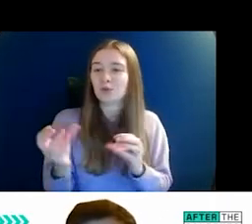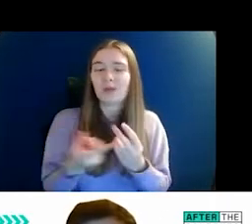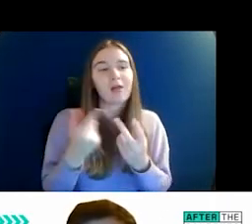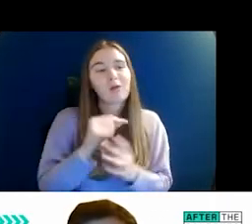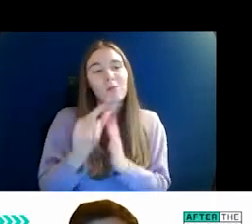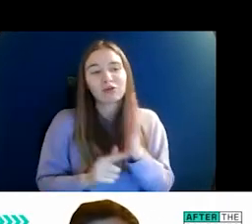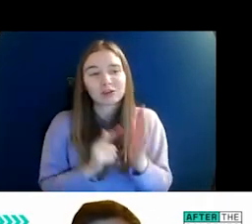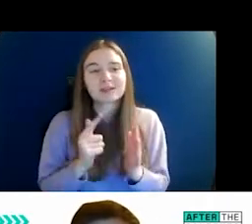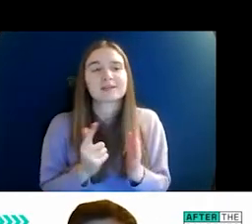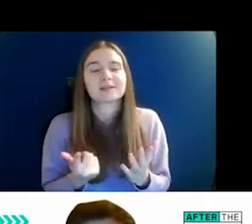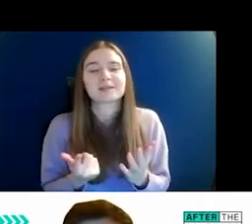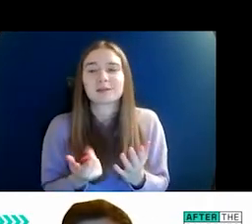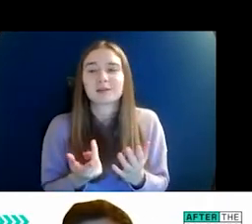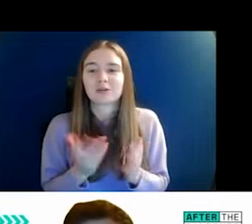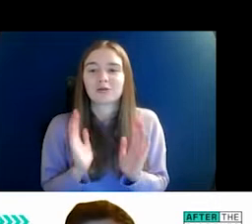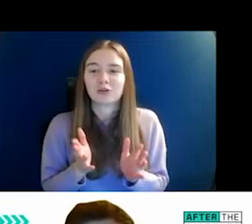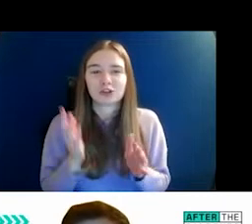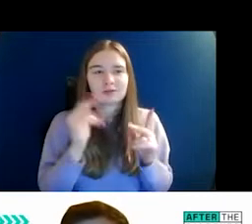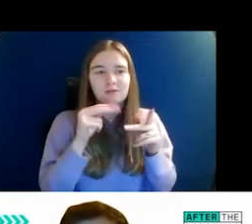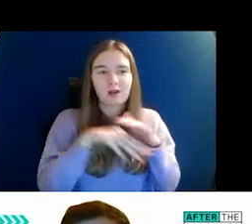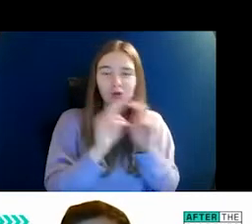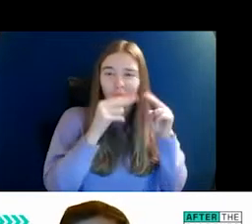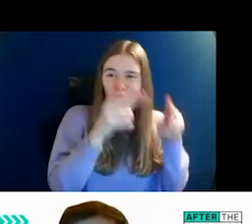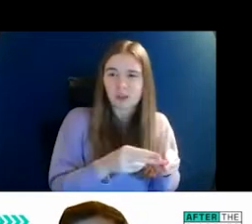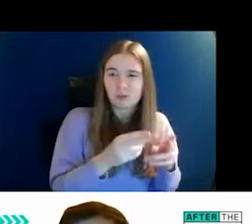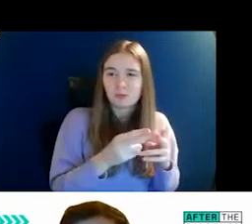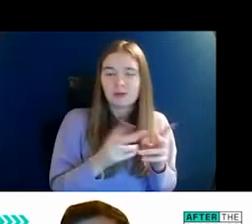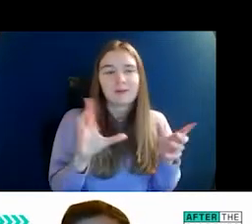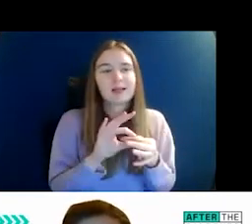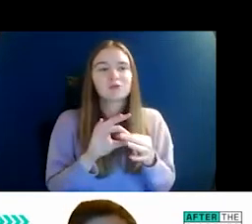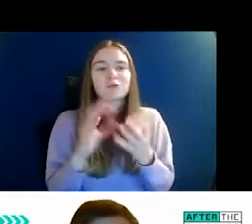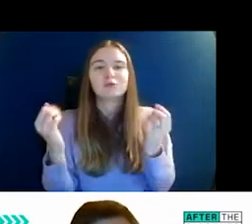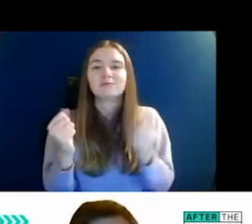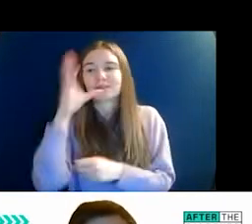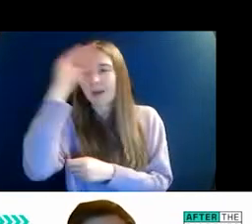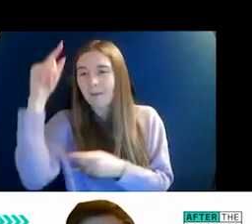whereby we're not just doing "Under the bridge," we've done it per season. So we've done summer, we've done winter,